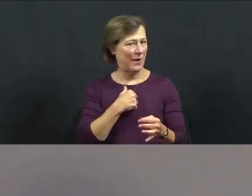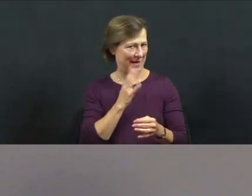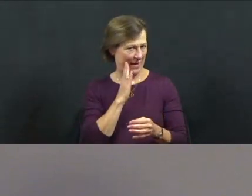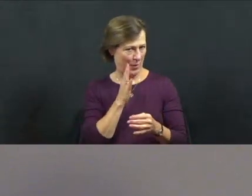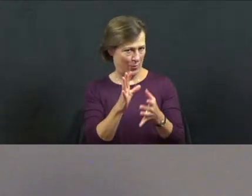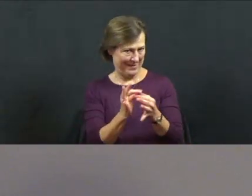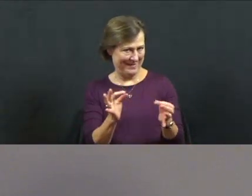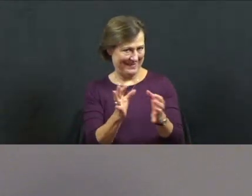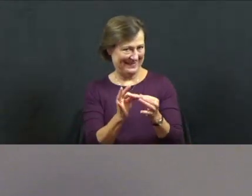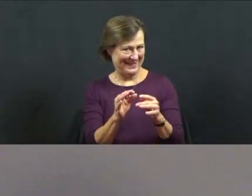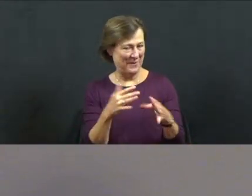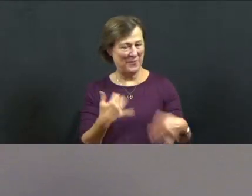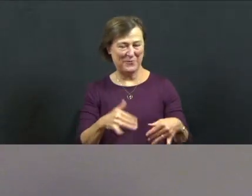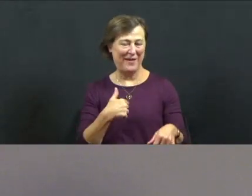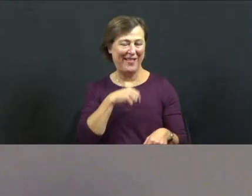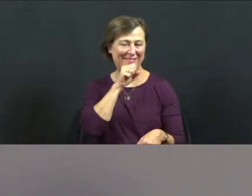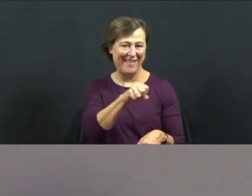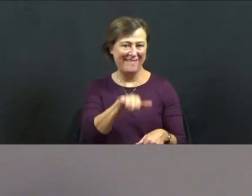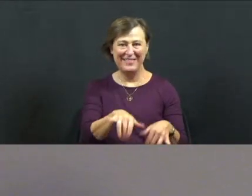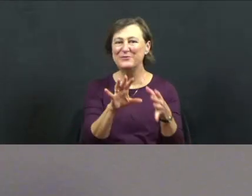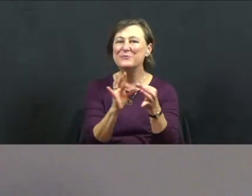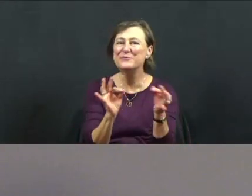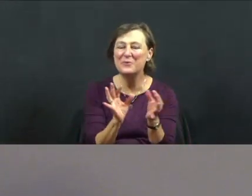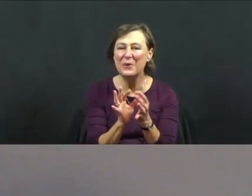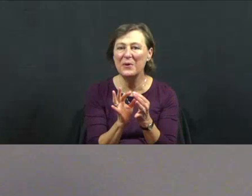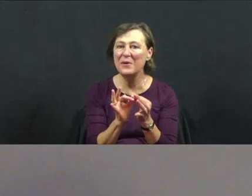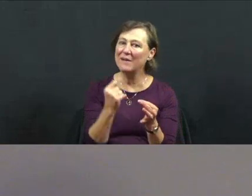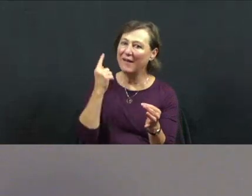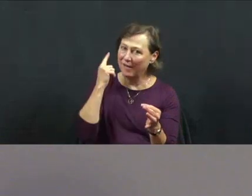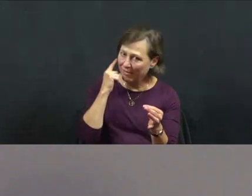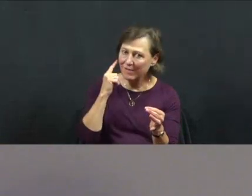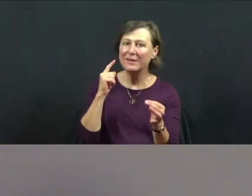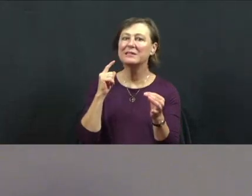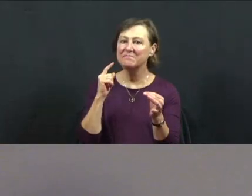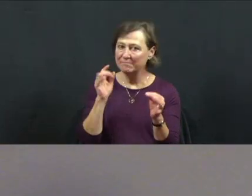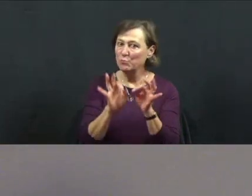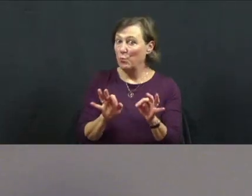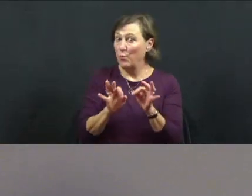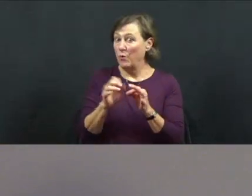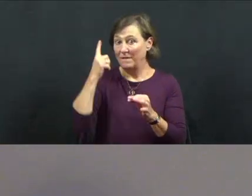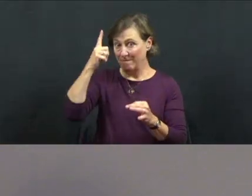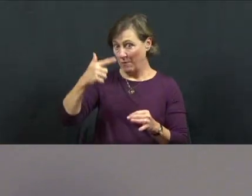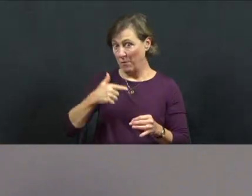but I love it, and I think it's worth repeating.